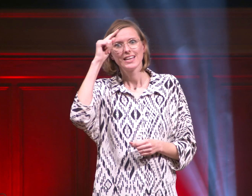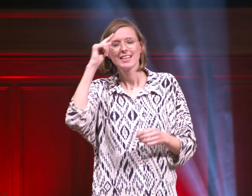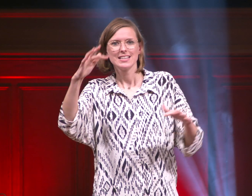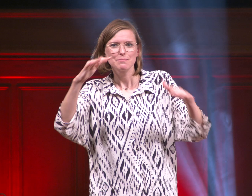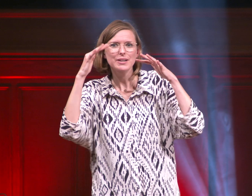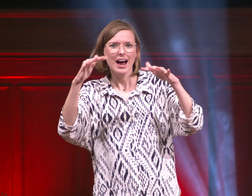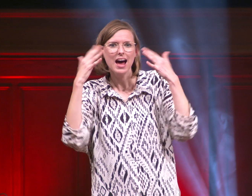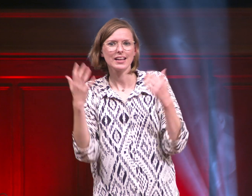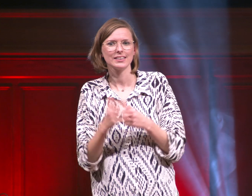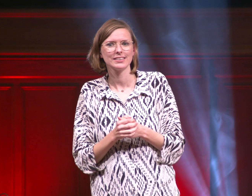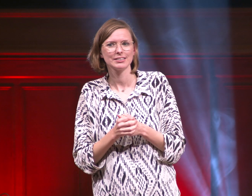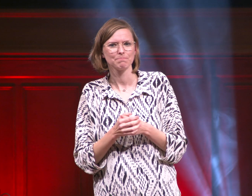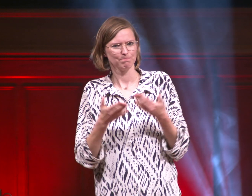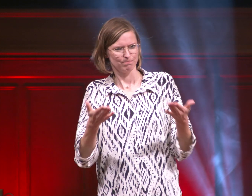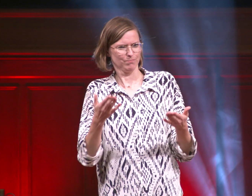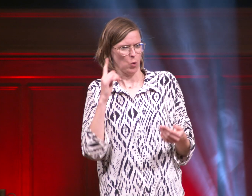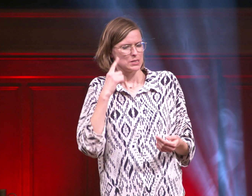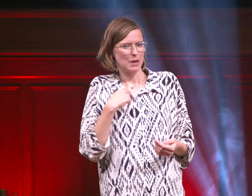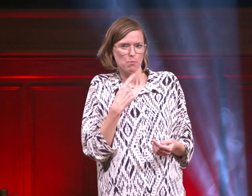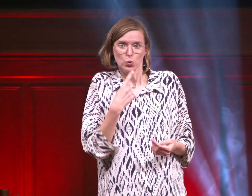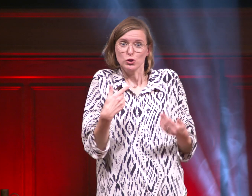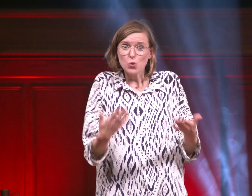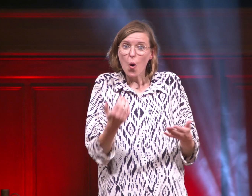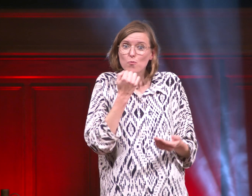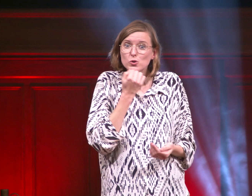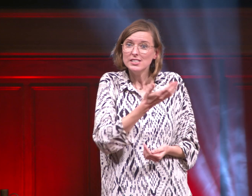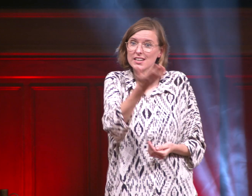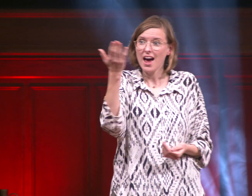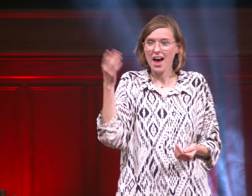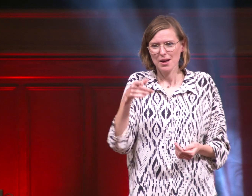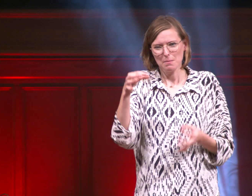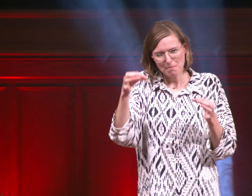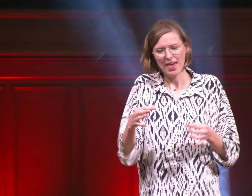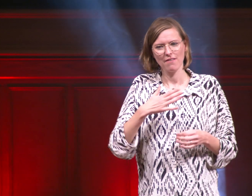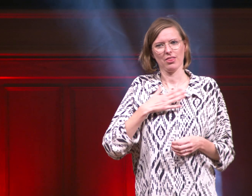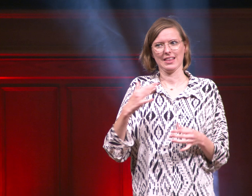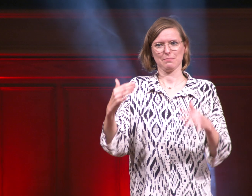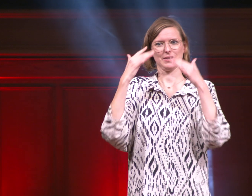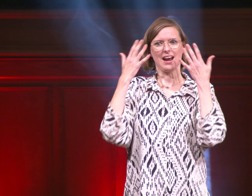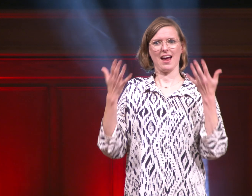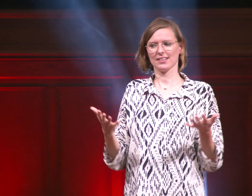and they are a source for new ideas and inspiration. And I think that is the point of museums;